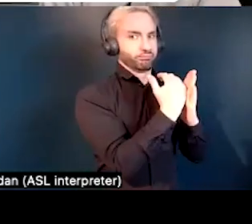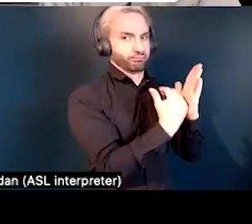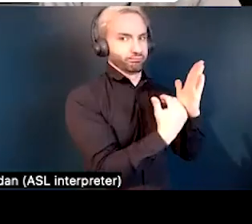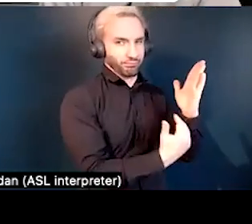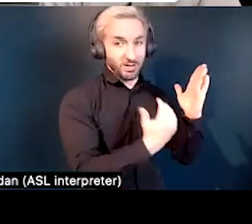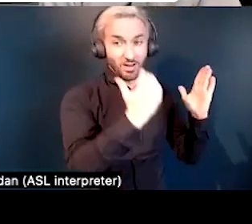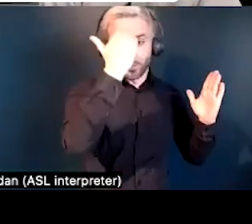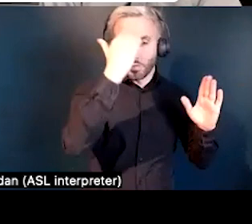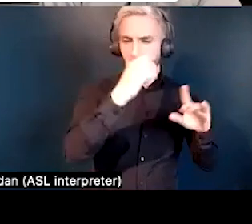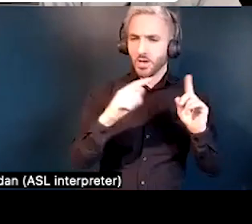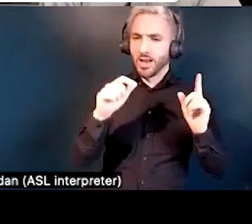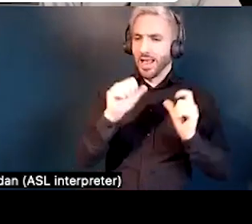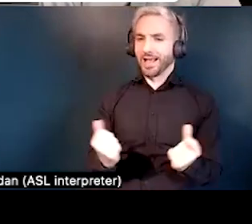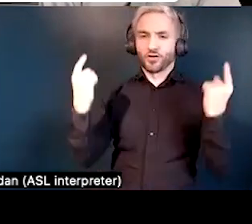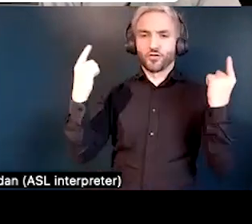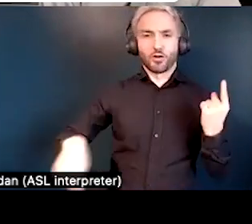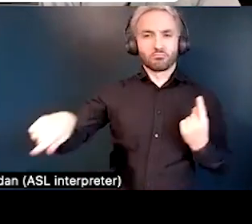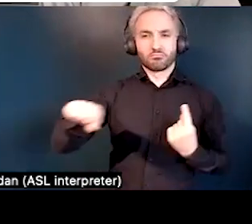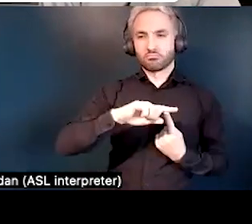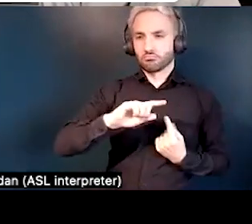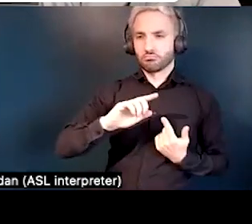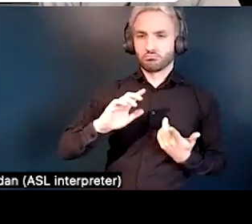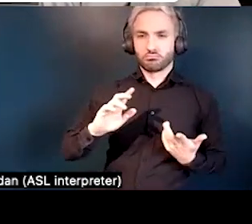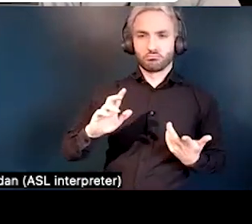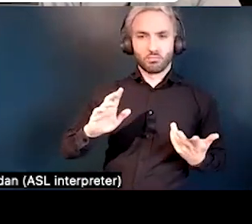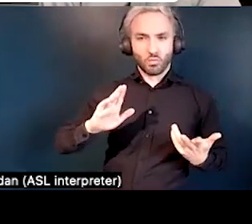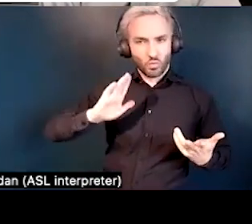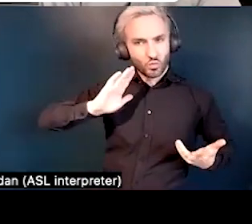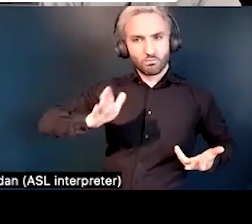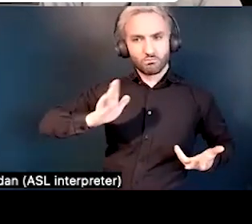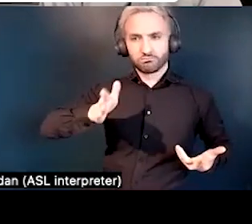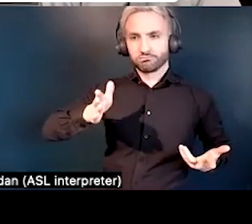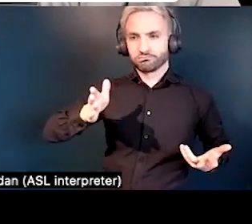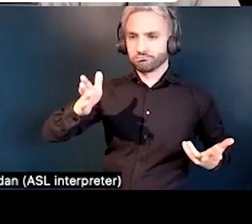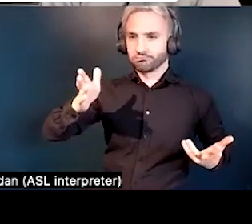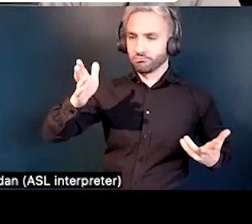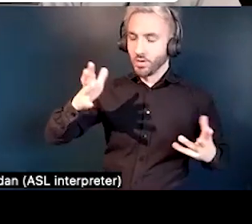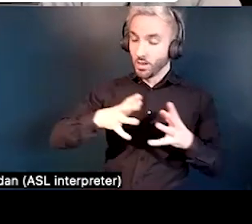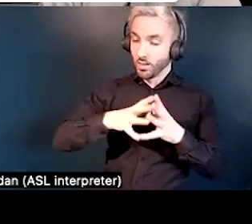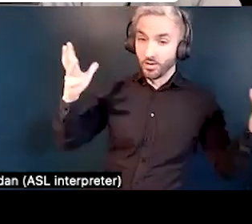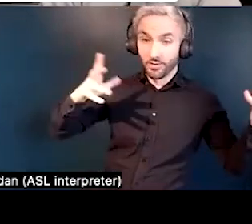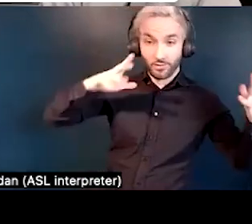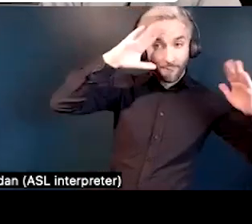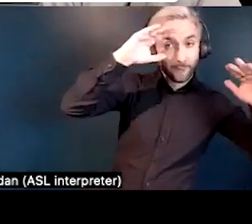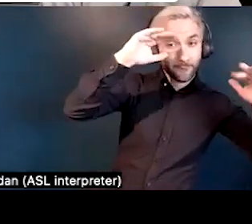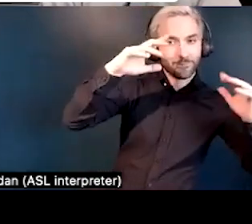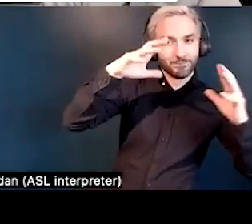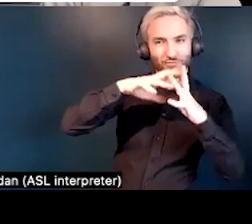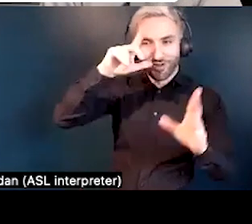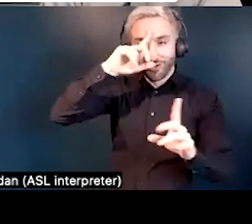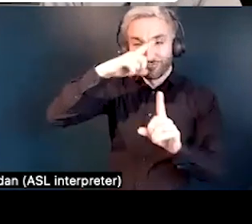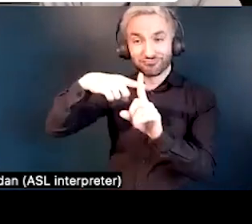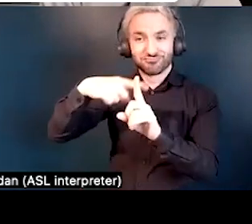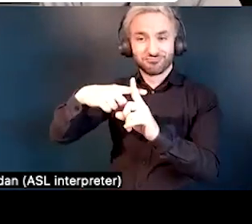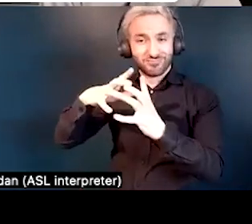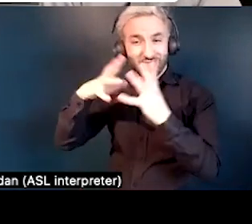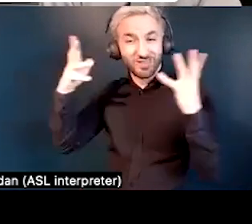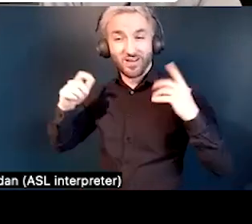of us it's going to be a lot of hope and effort and, hopefully, some progress, but if it doesn't